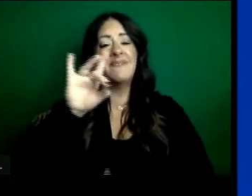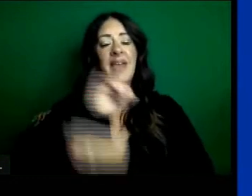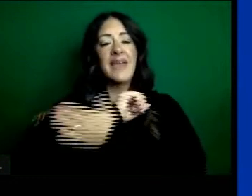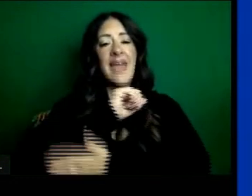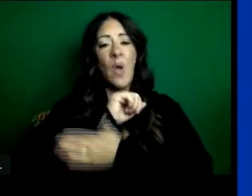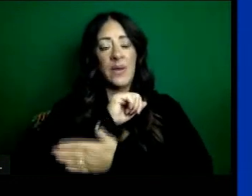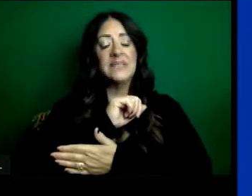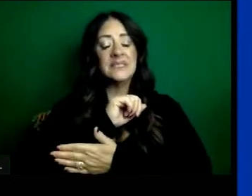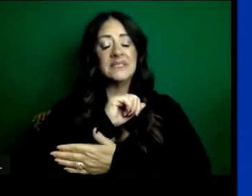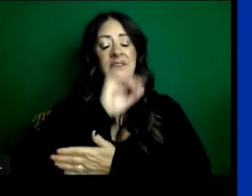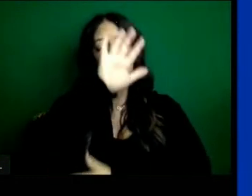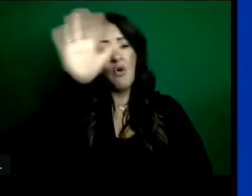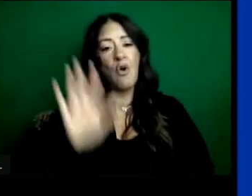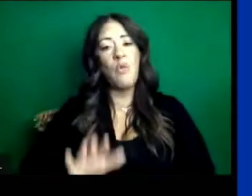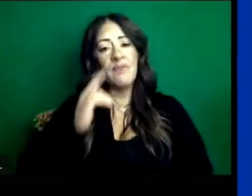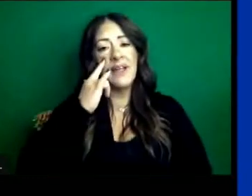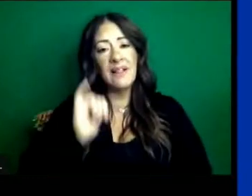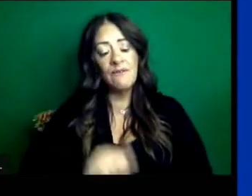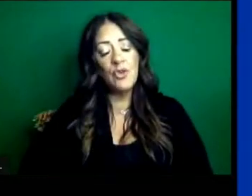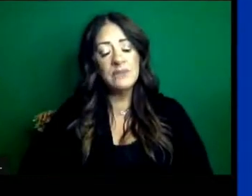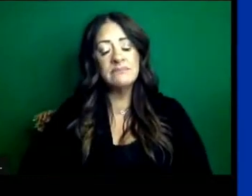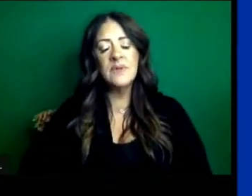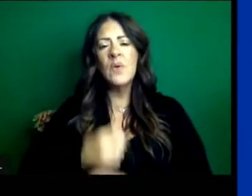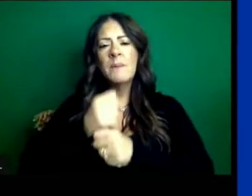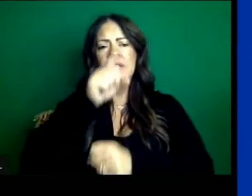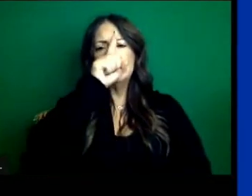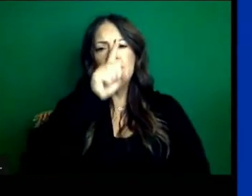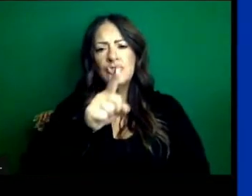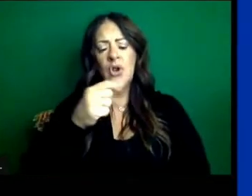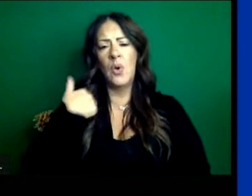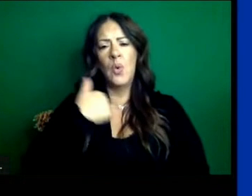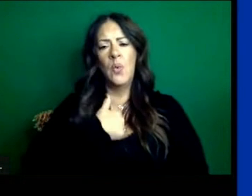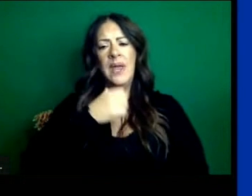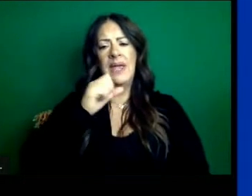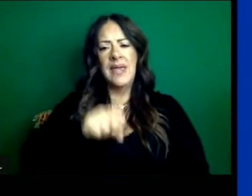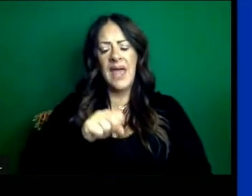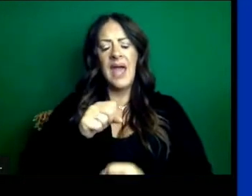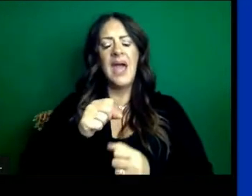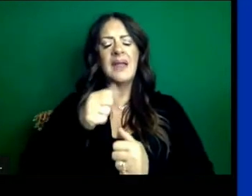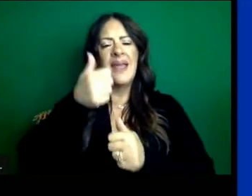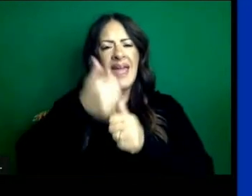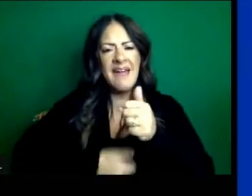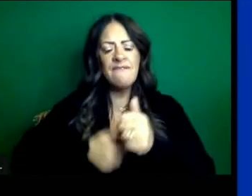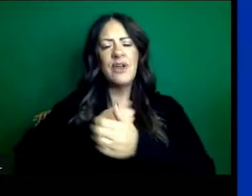CAPACITY. THE VACCINATE ALL 58 CAMPAIGN A PARTNERSHIP WITH ALL 58